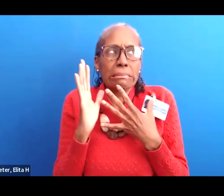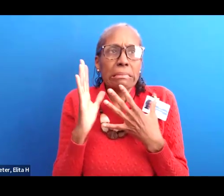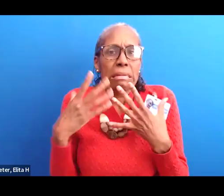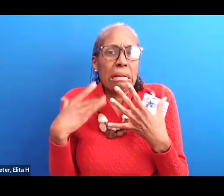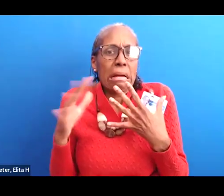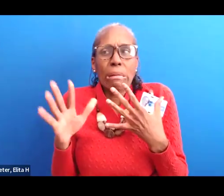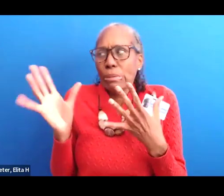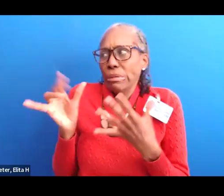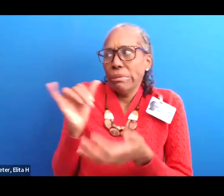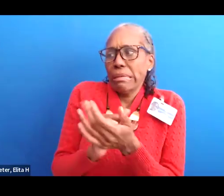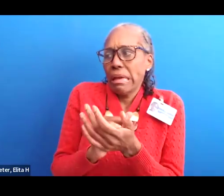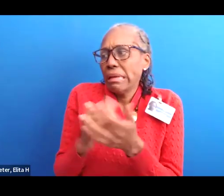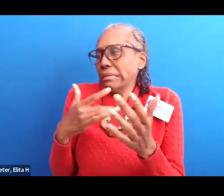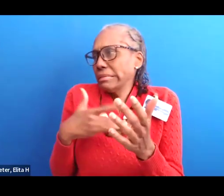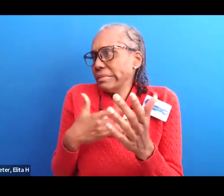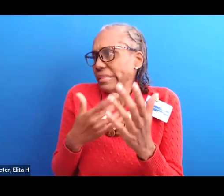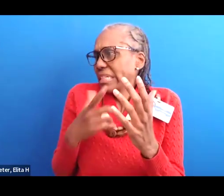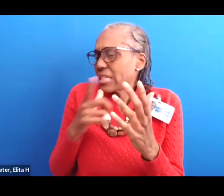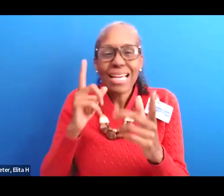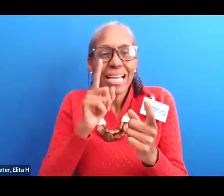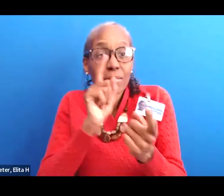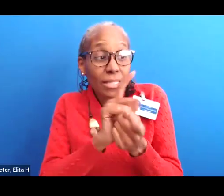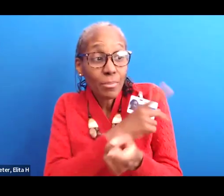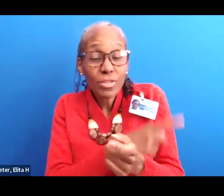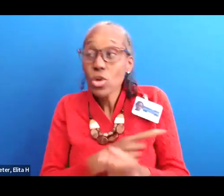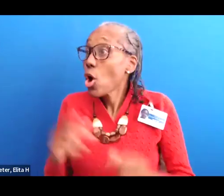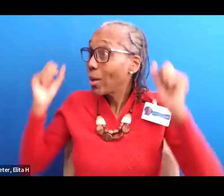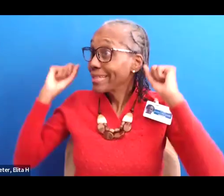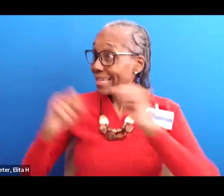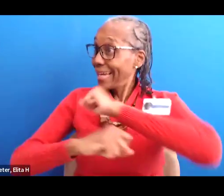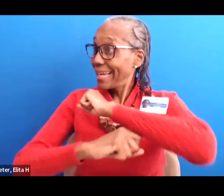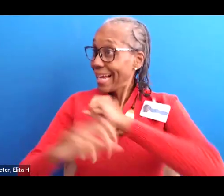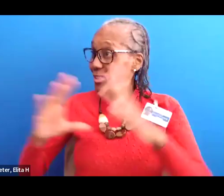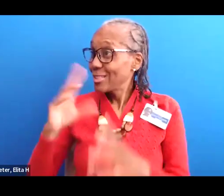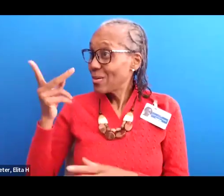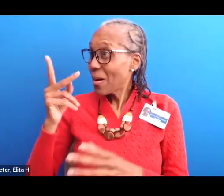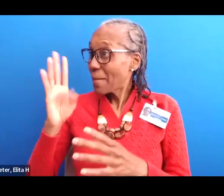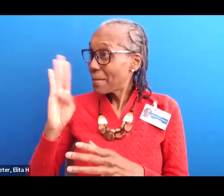want to be doing this” Because I've yet to meet the patient who said, “Oh, goody, I get to do a bowel program.” It's